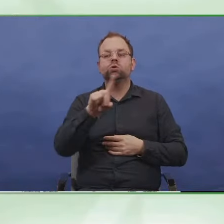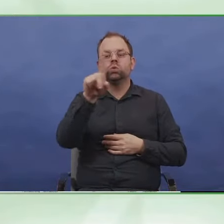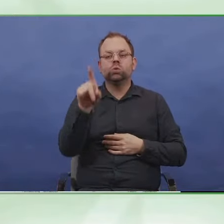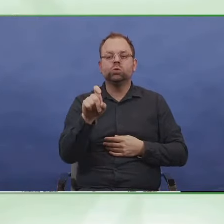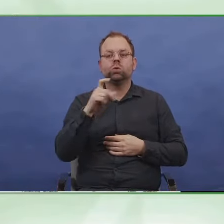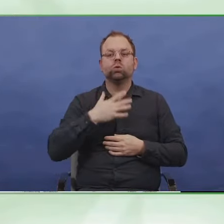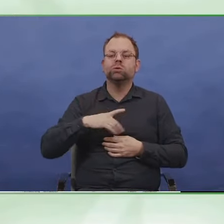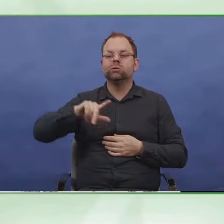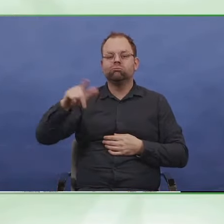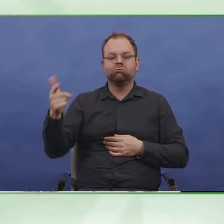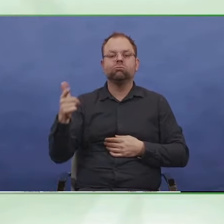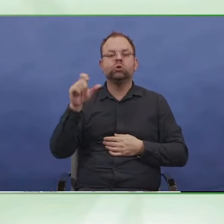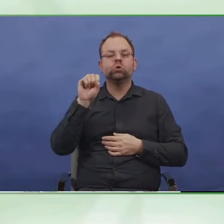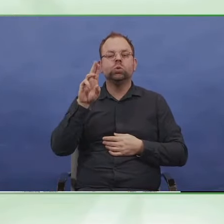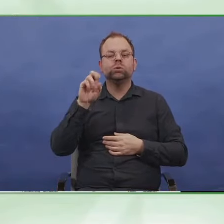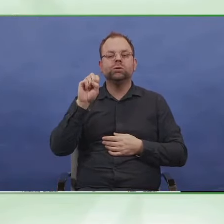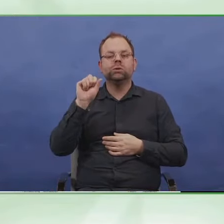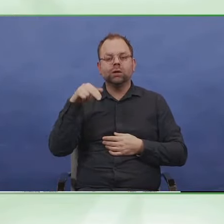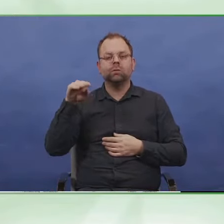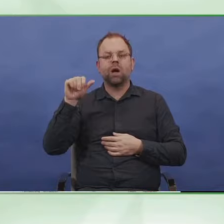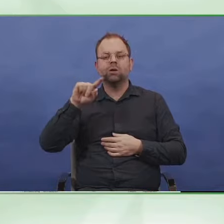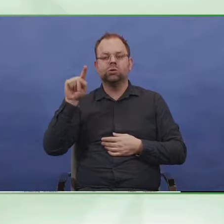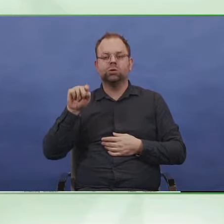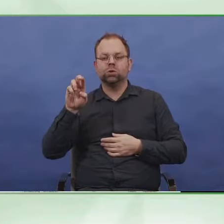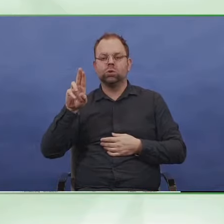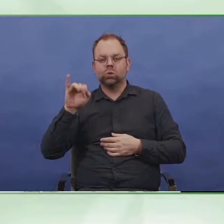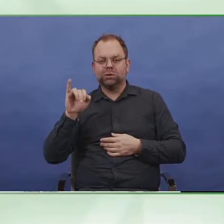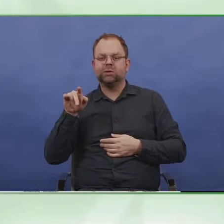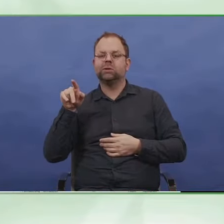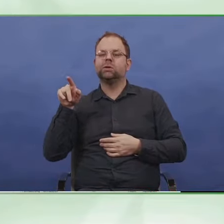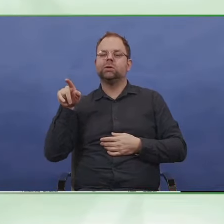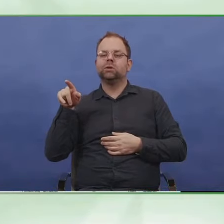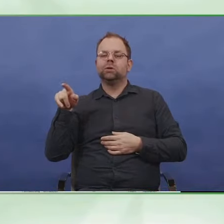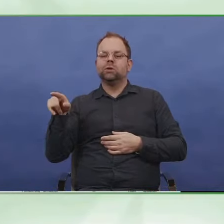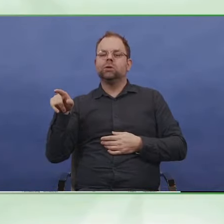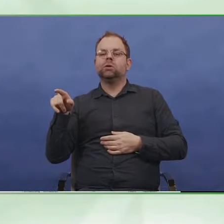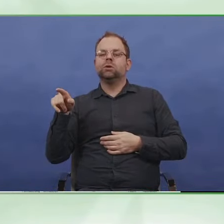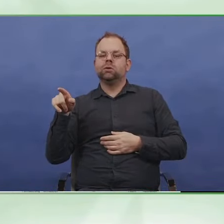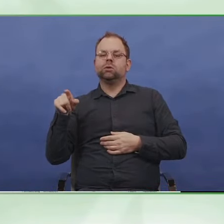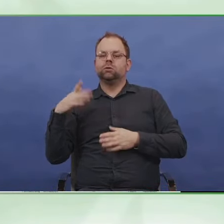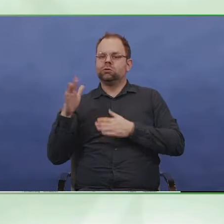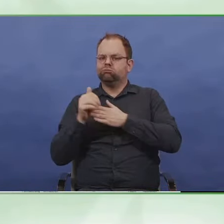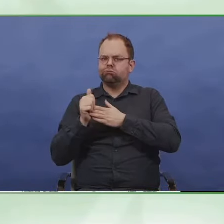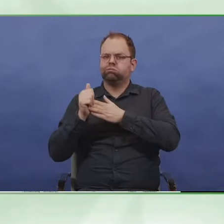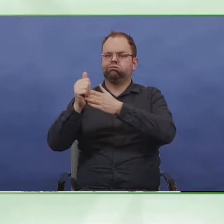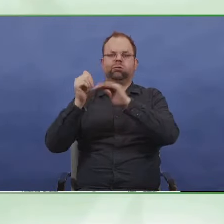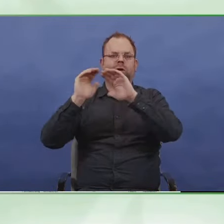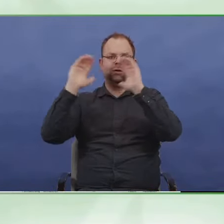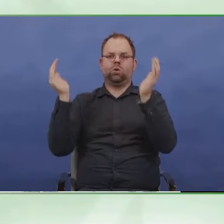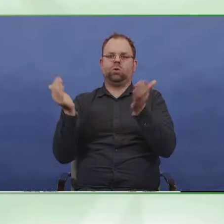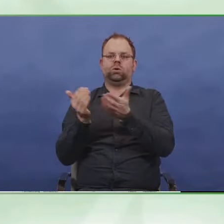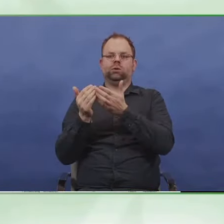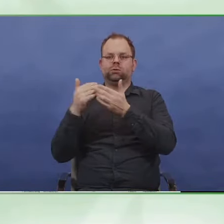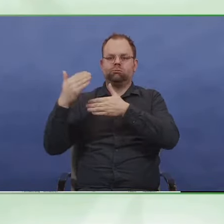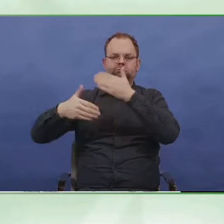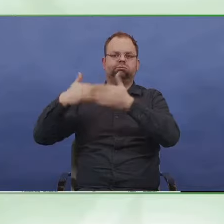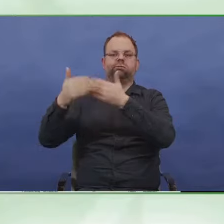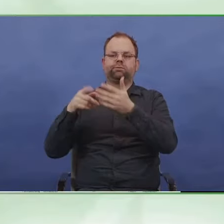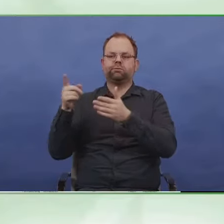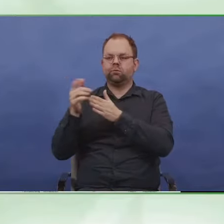be a friend.